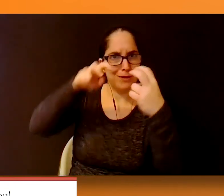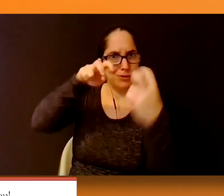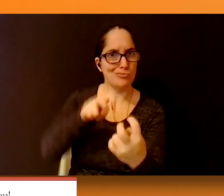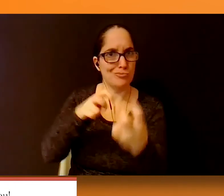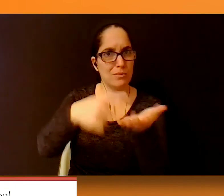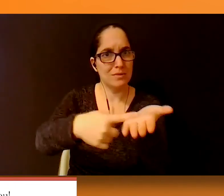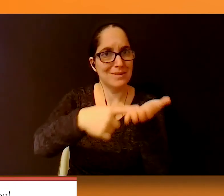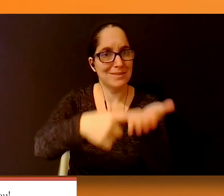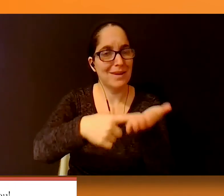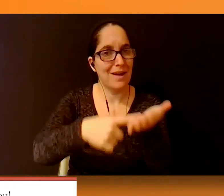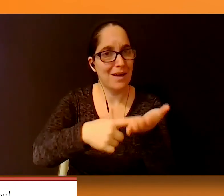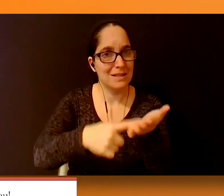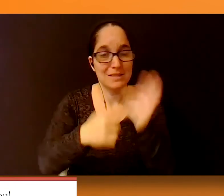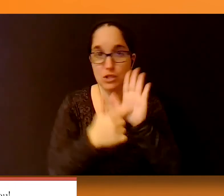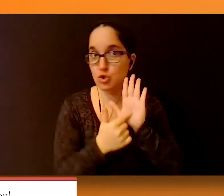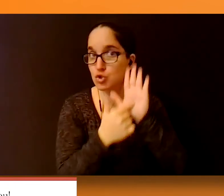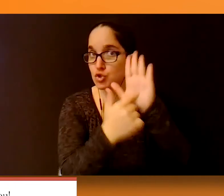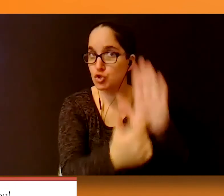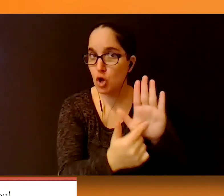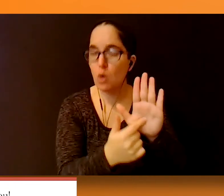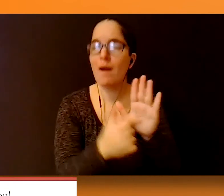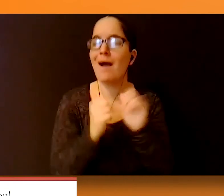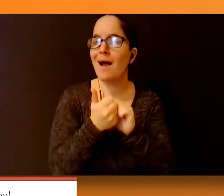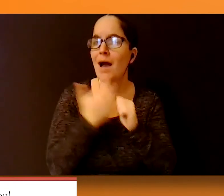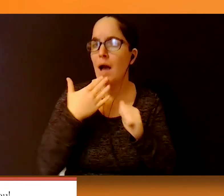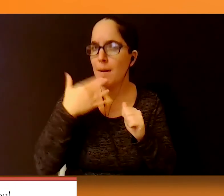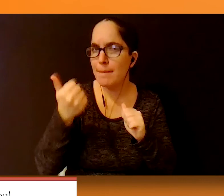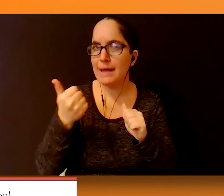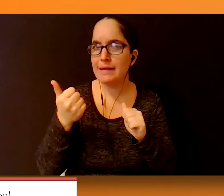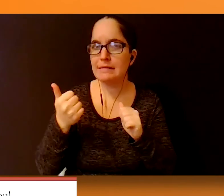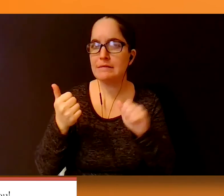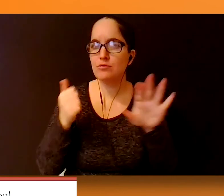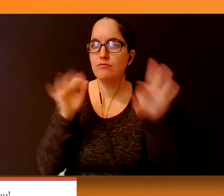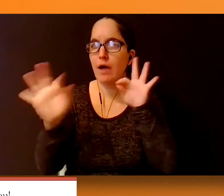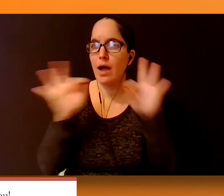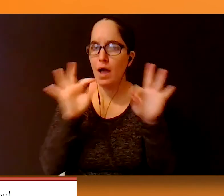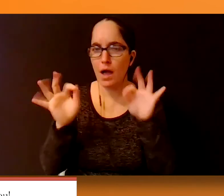sit down with you and go through and show you how to find-- like, once you find the word,